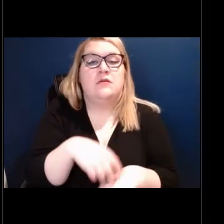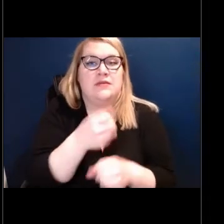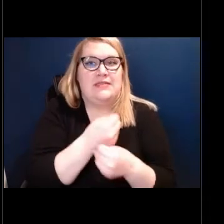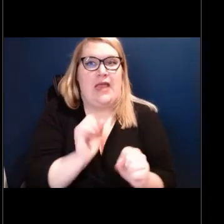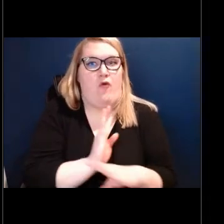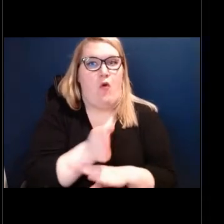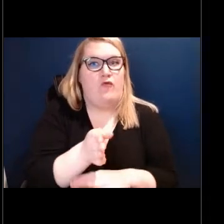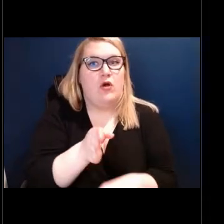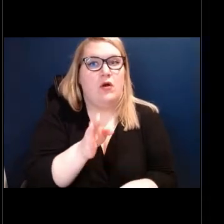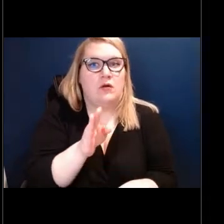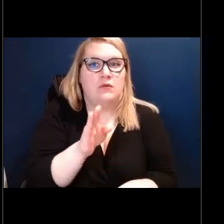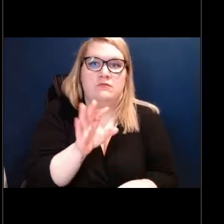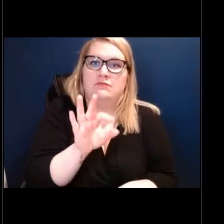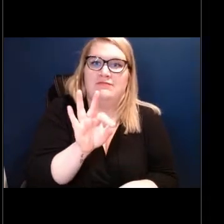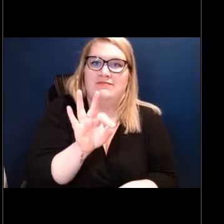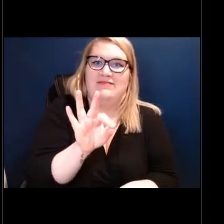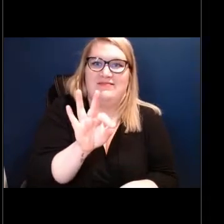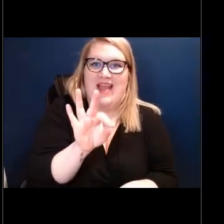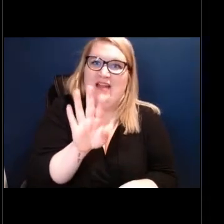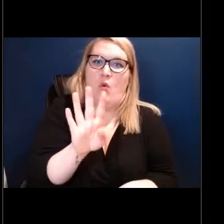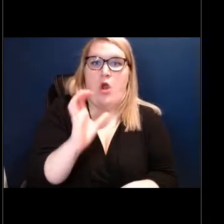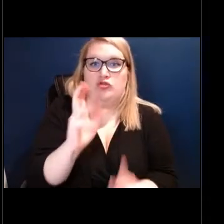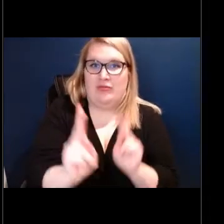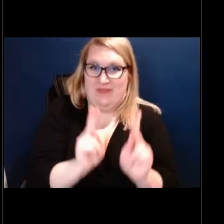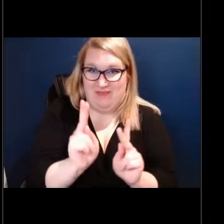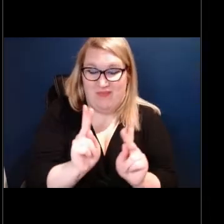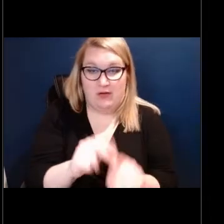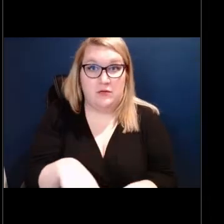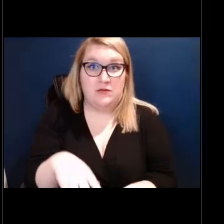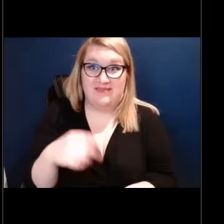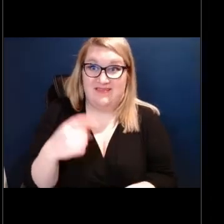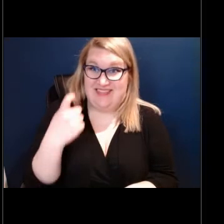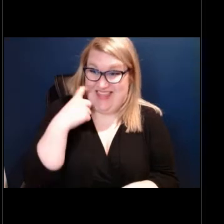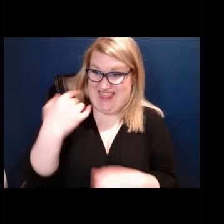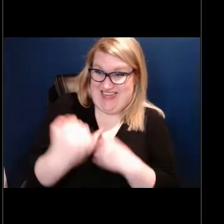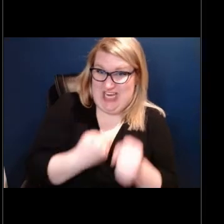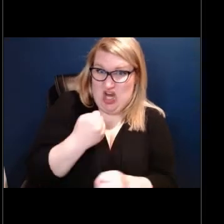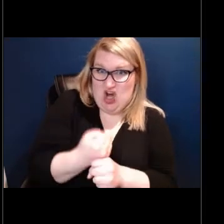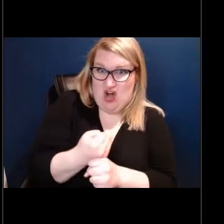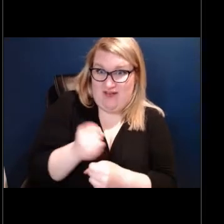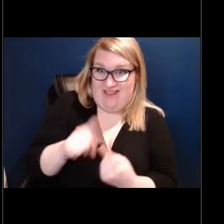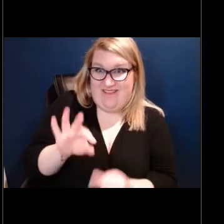And this year alone, even just up to February 19th, it helped to save 30 people's lives.